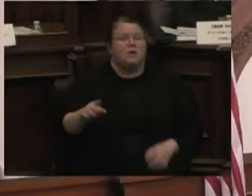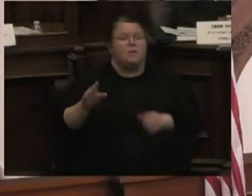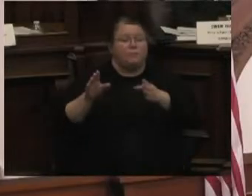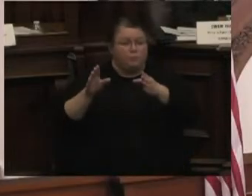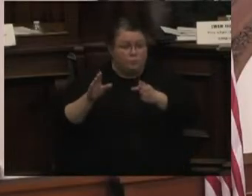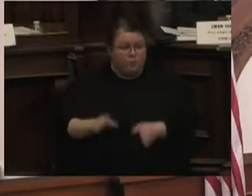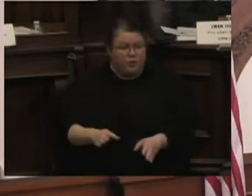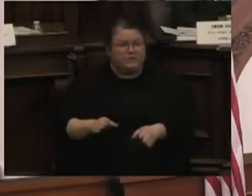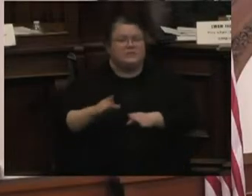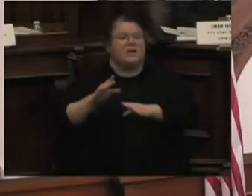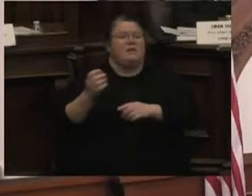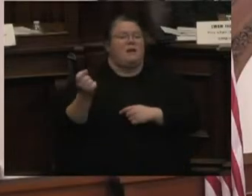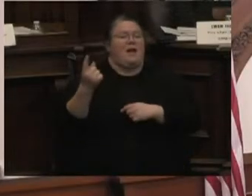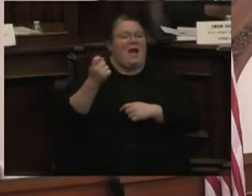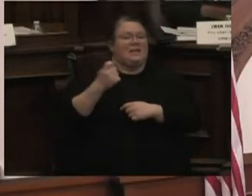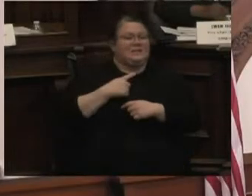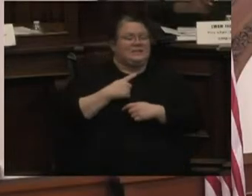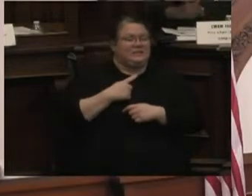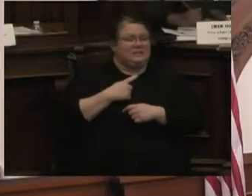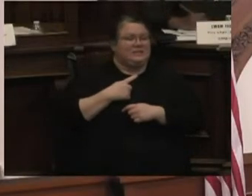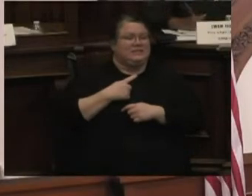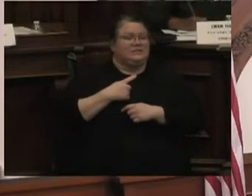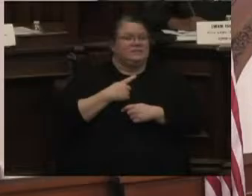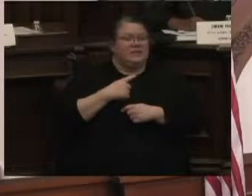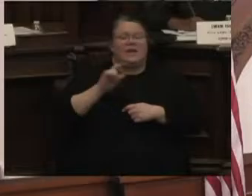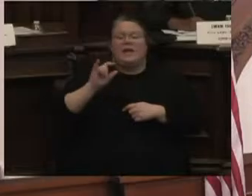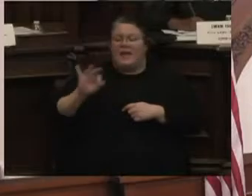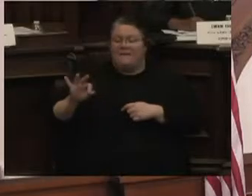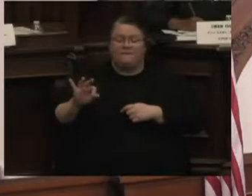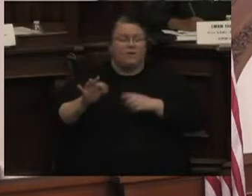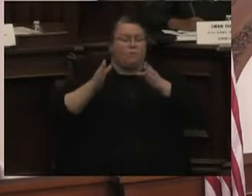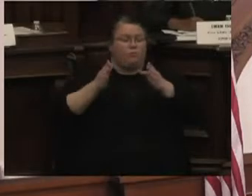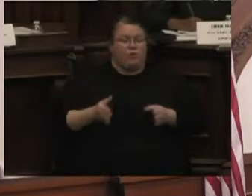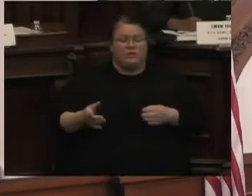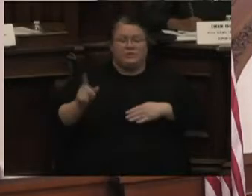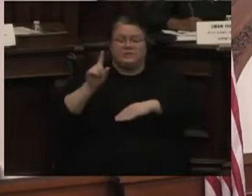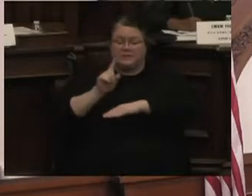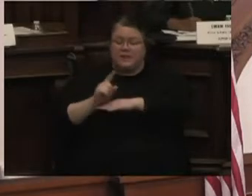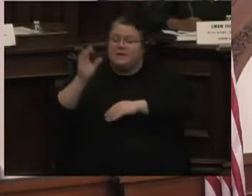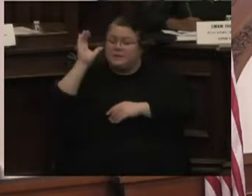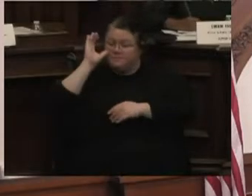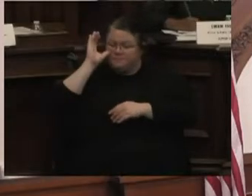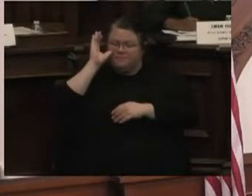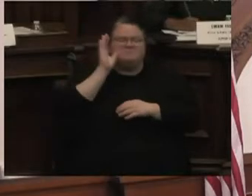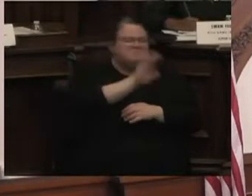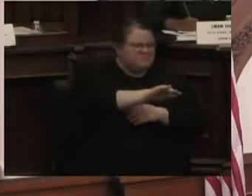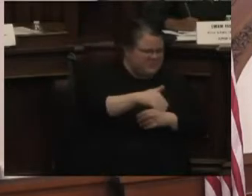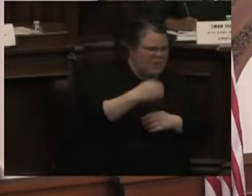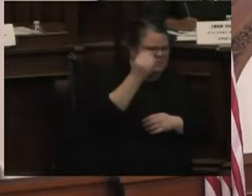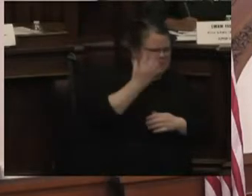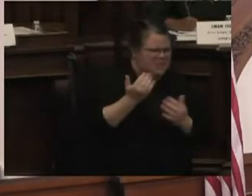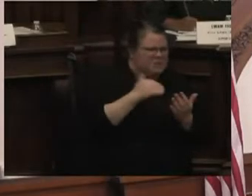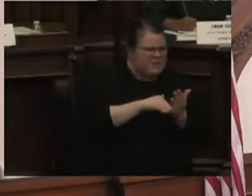When someone from the audience asked the question, it's very